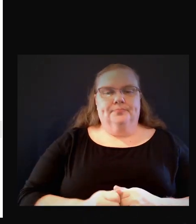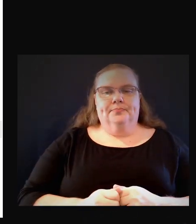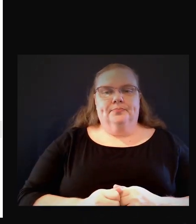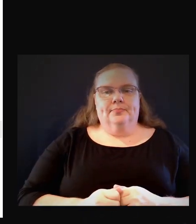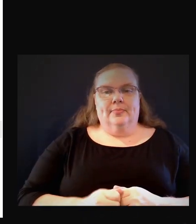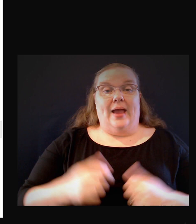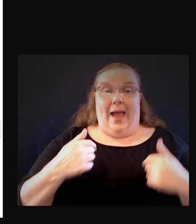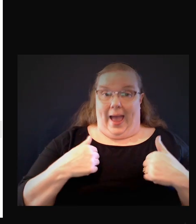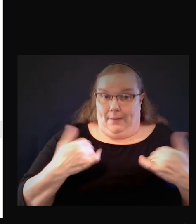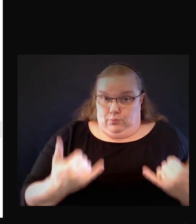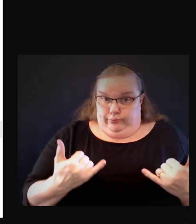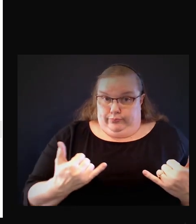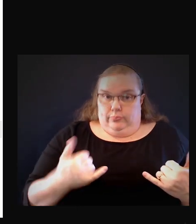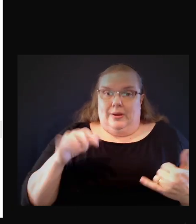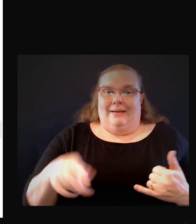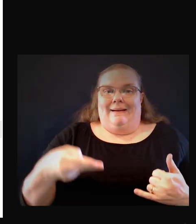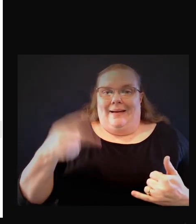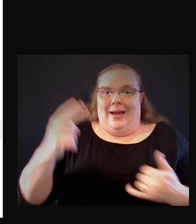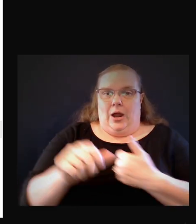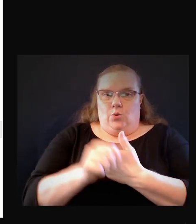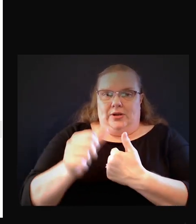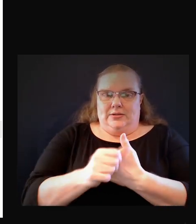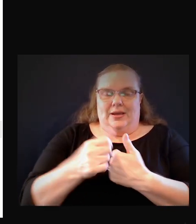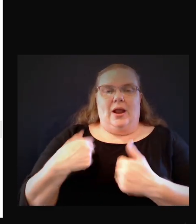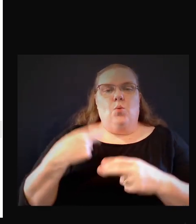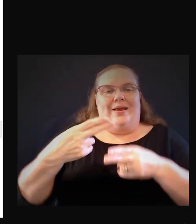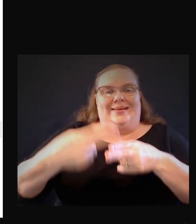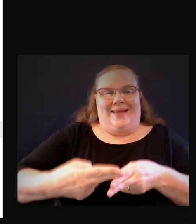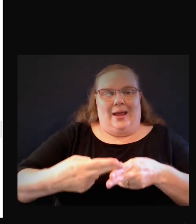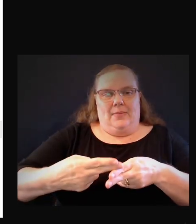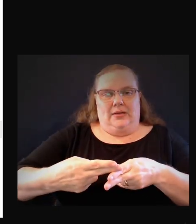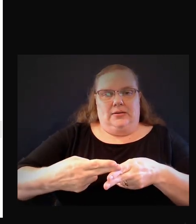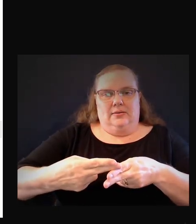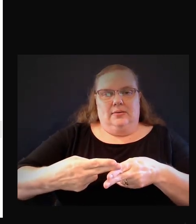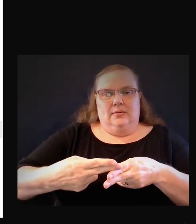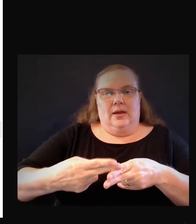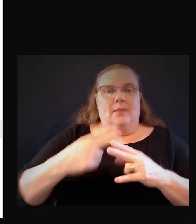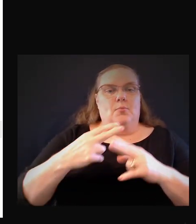So let's name the segment. I'm going to call this "High Risk Players."